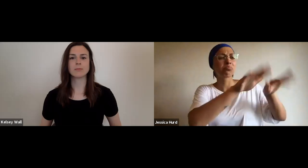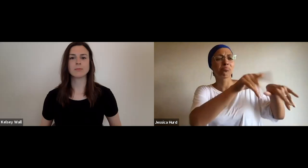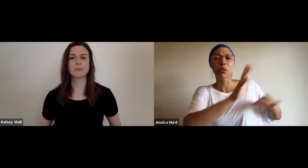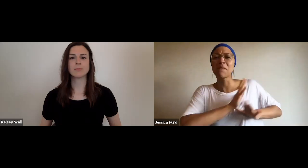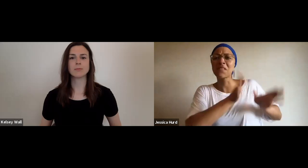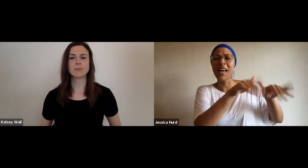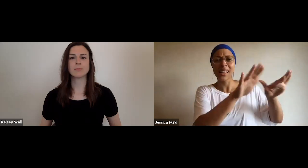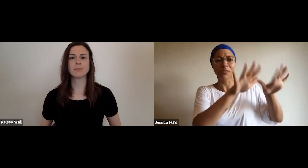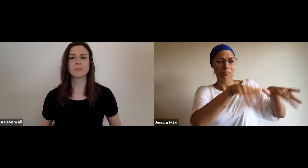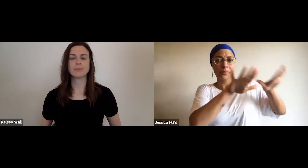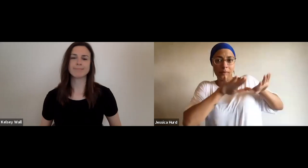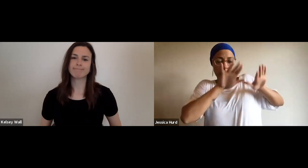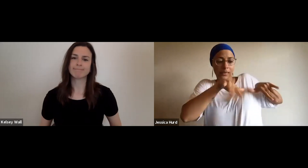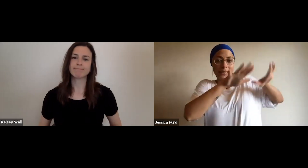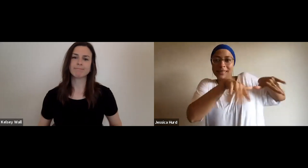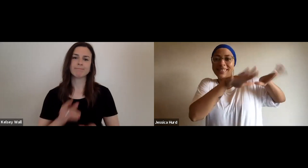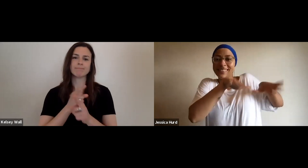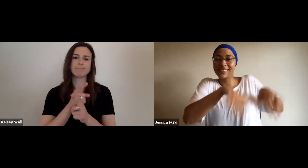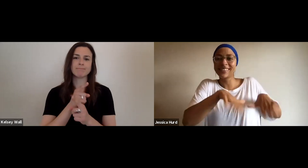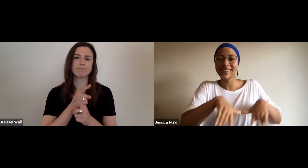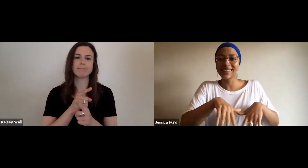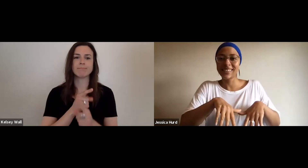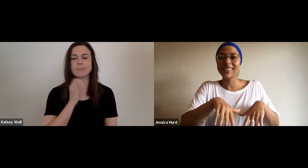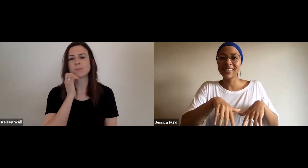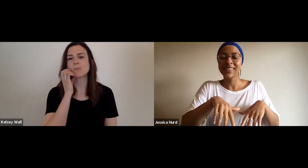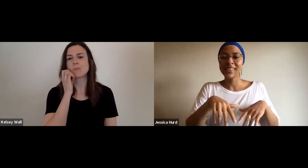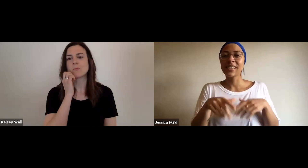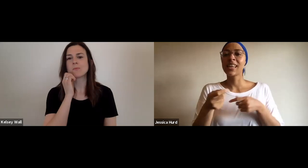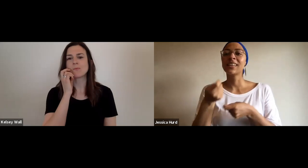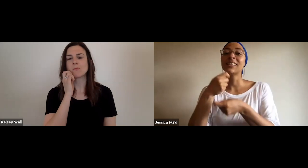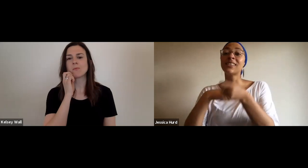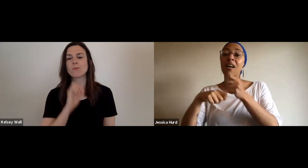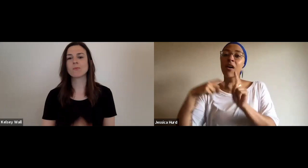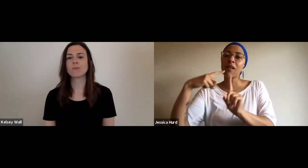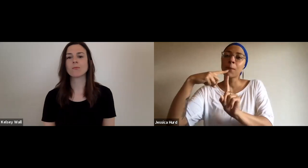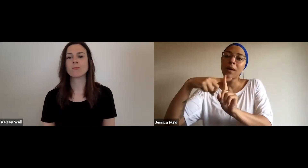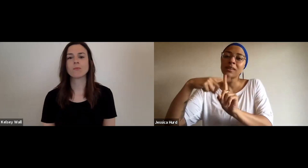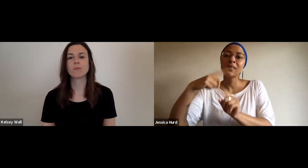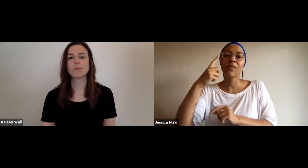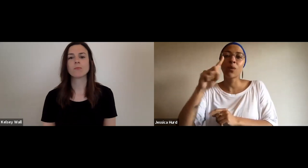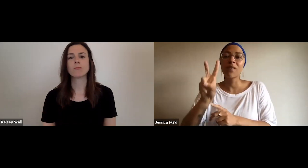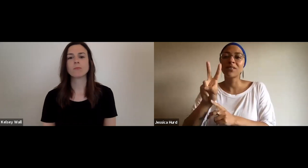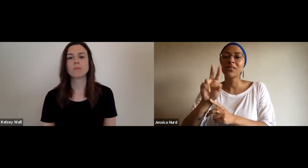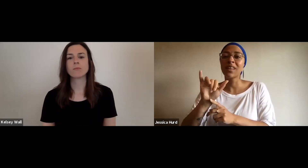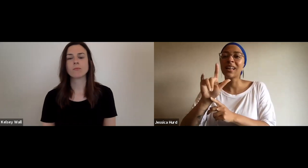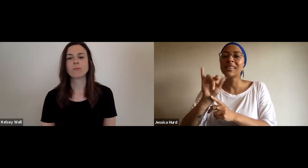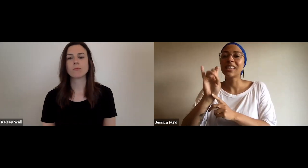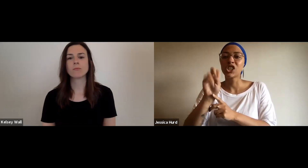to ignore those things and stop thinking about what they are. We have to face them and deal with them.